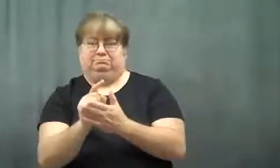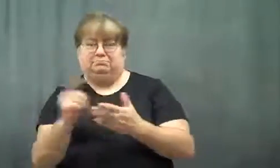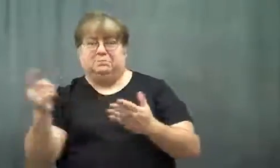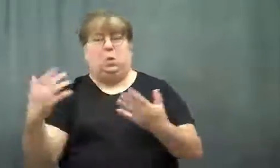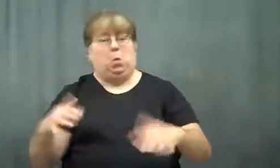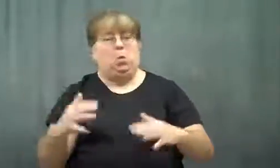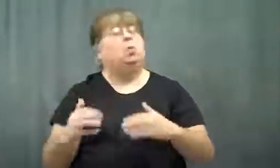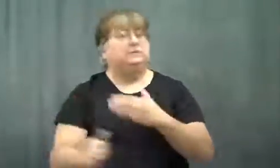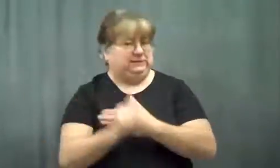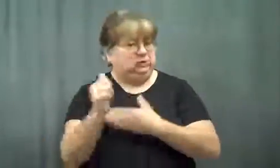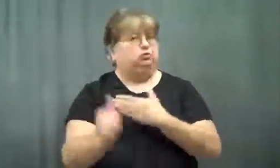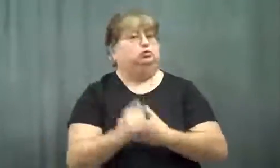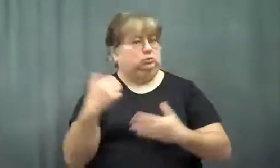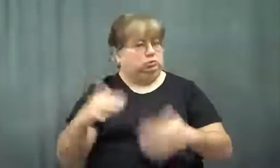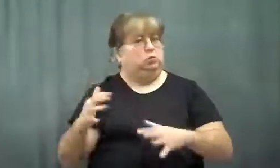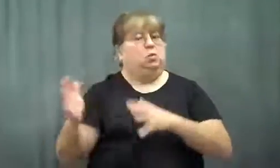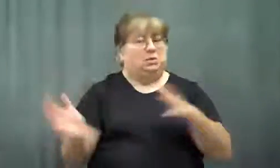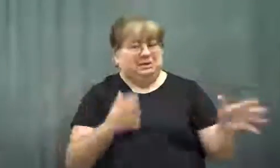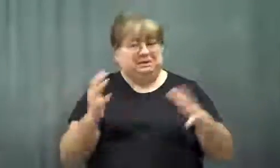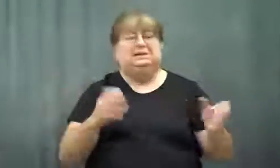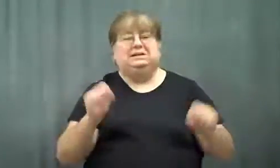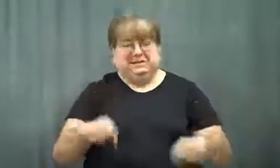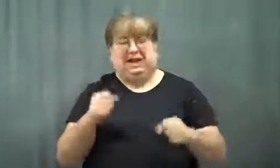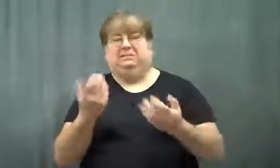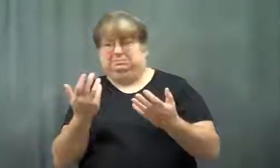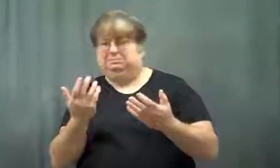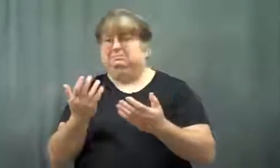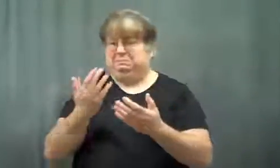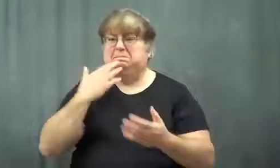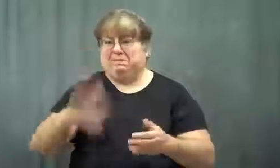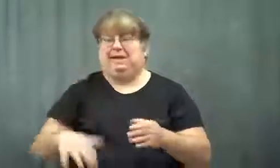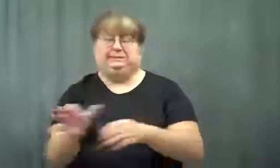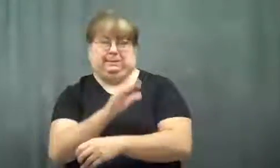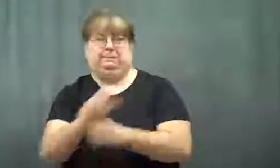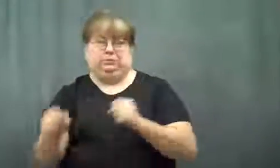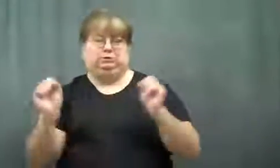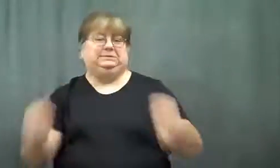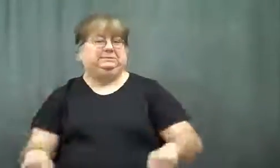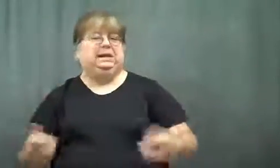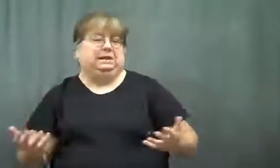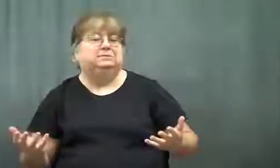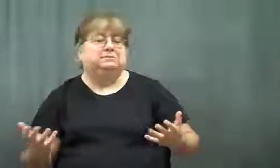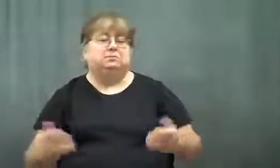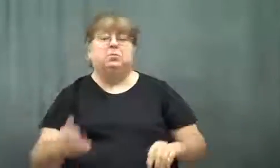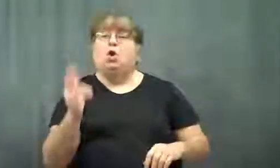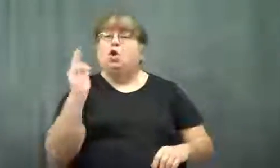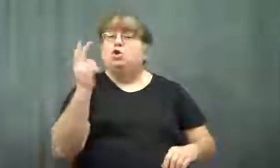That can be pretty dangerous with the wind and can cause considerable damage.